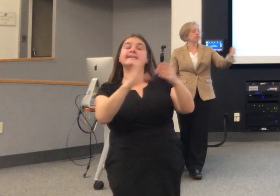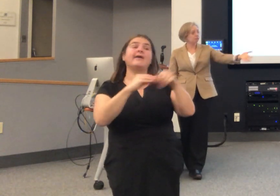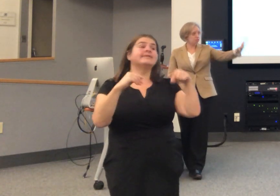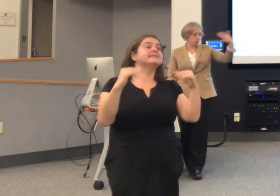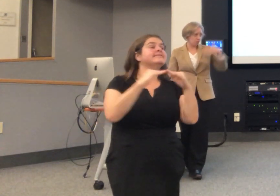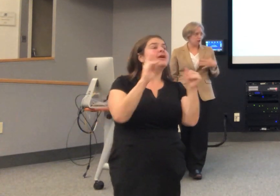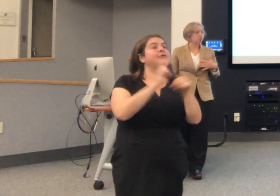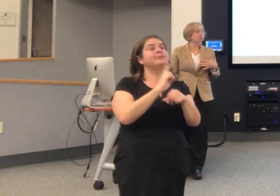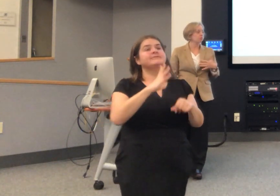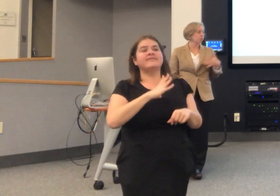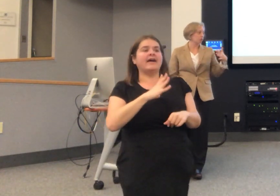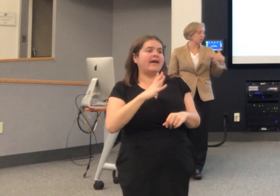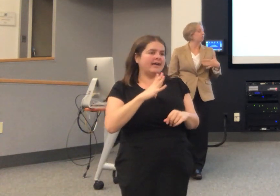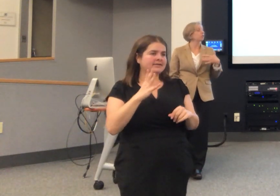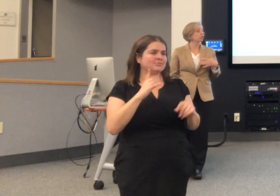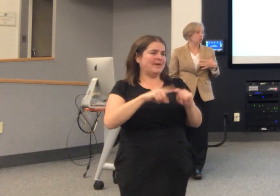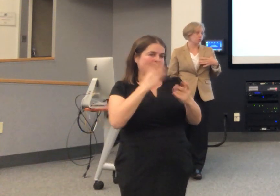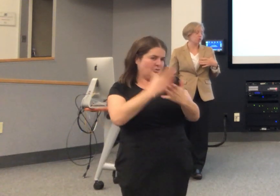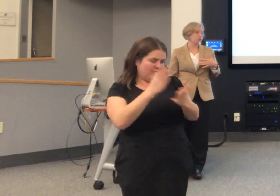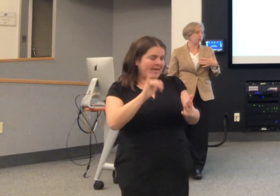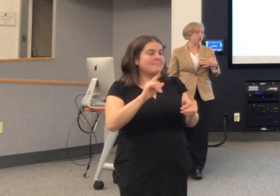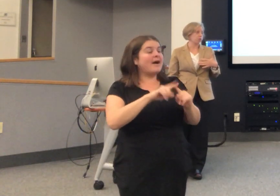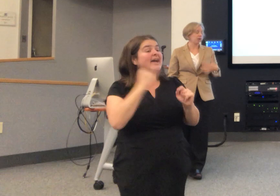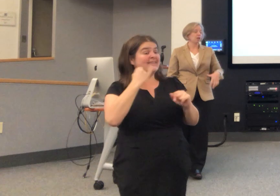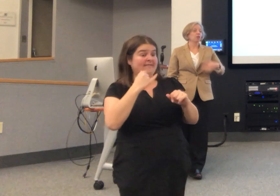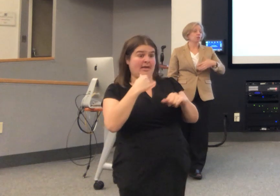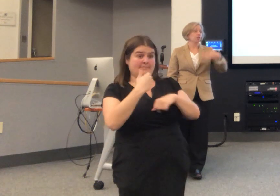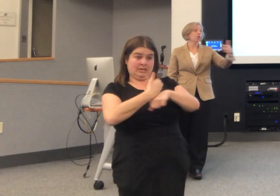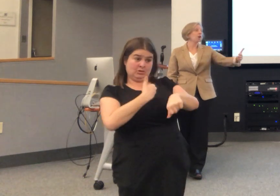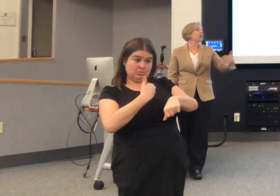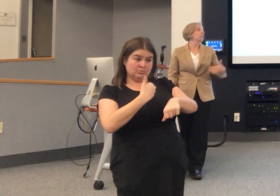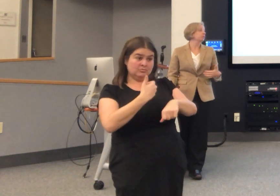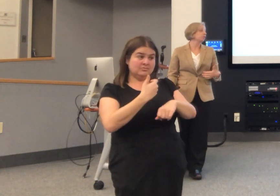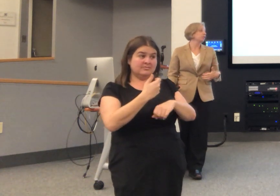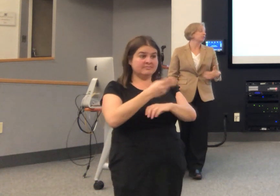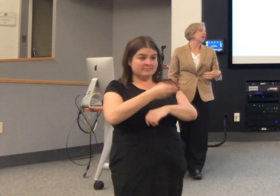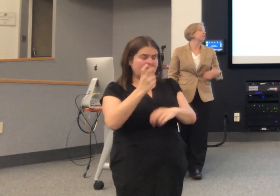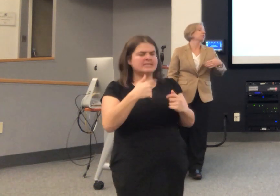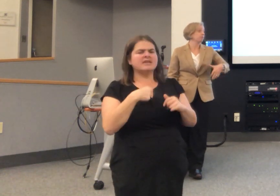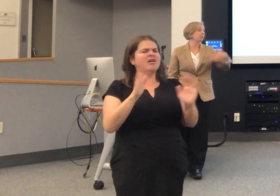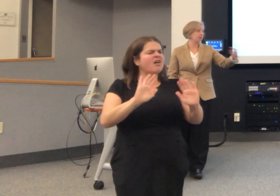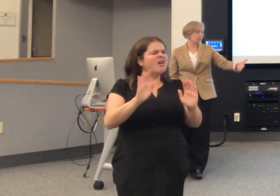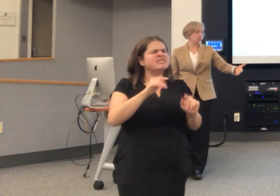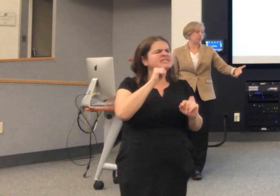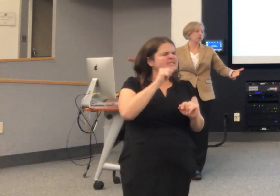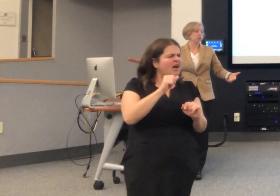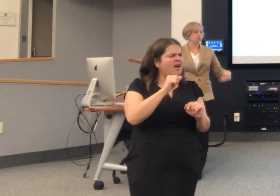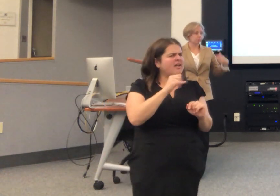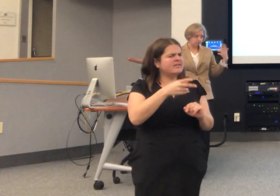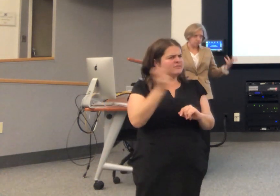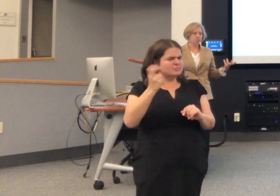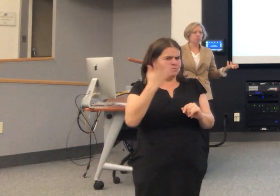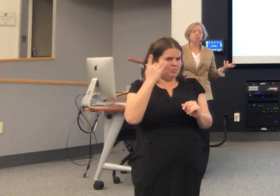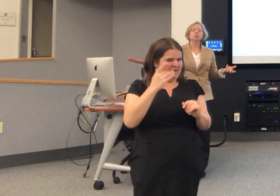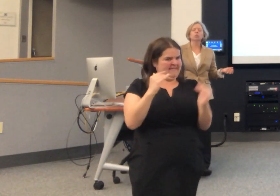It's if you are sued or somebody accuses you of infringement, you say, no, I didn't, it's not infringement because it was fair use.